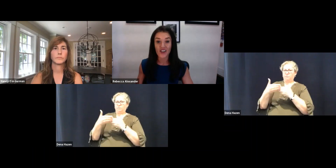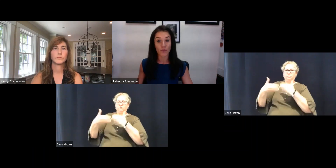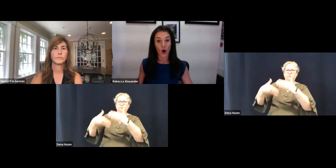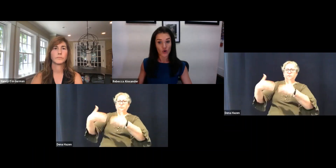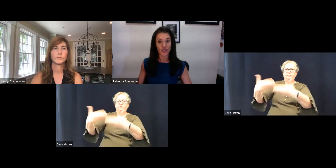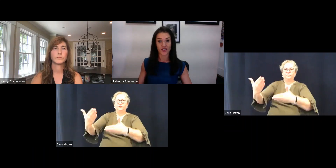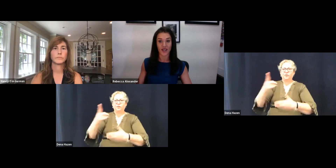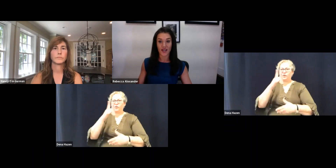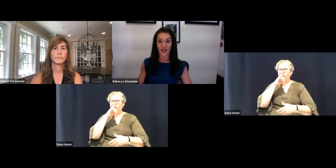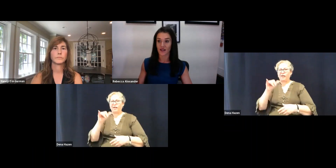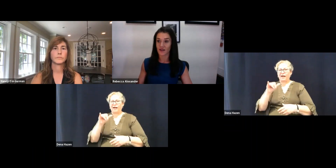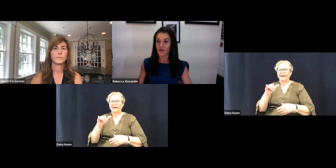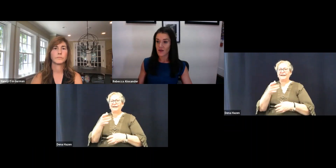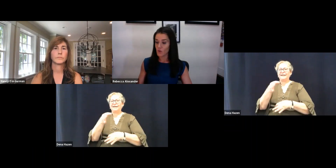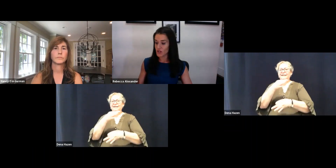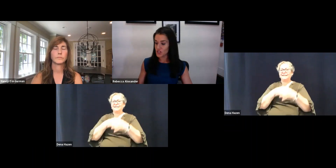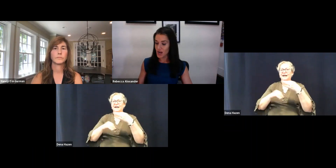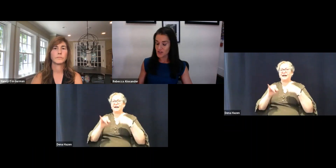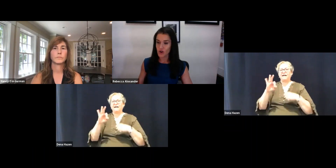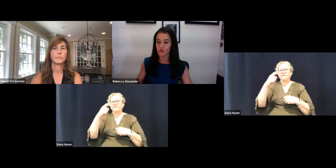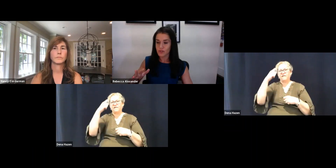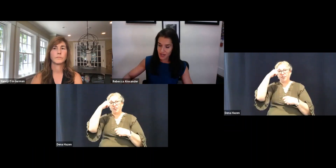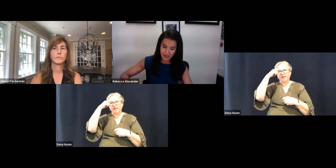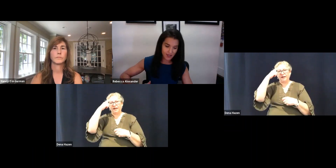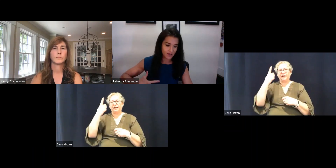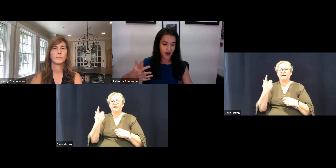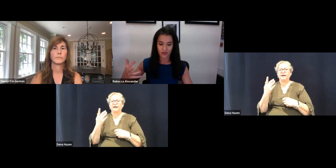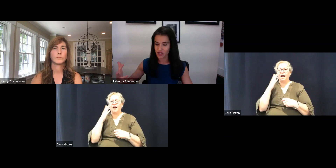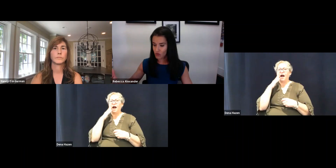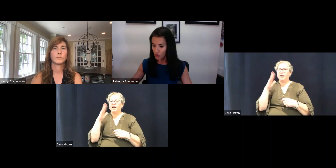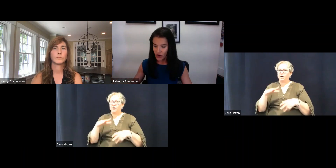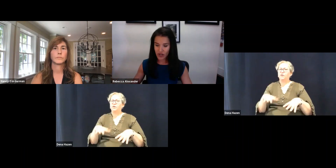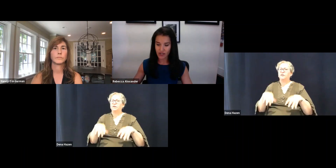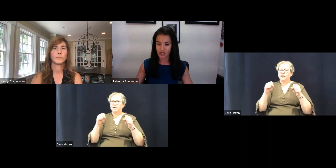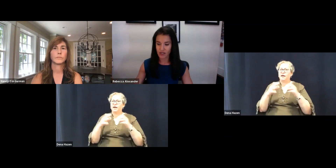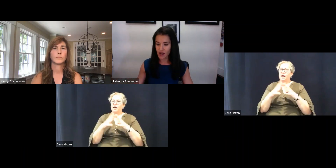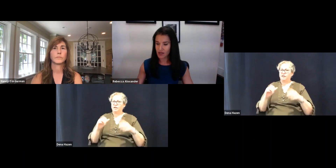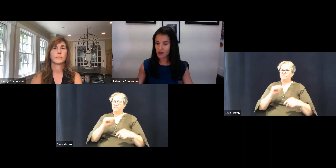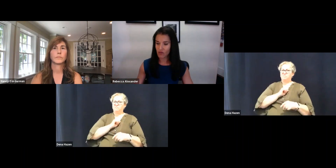As opposed to thinking, which I know takes a lot of self awareness and self